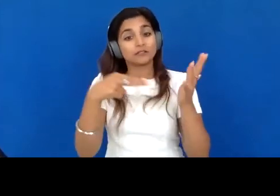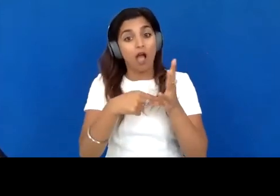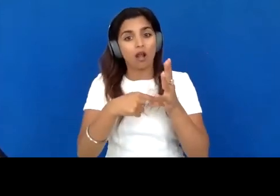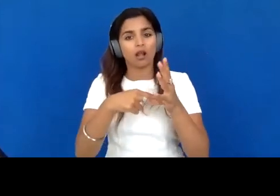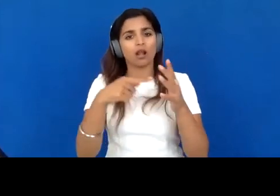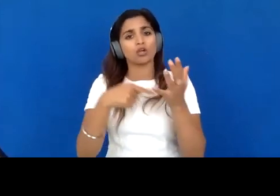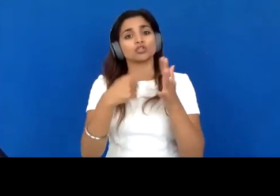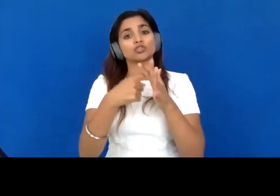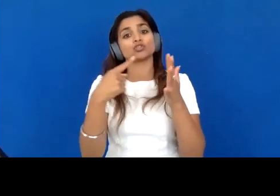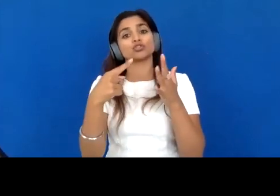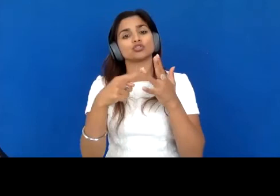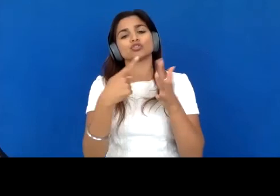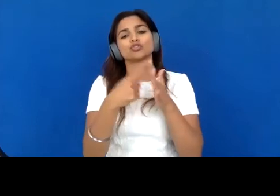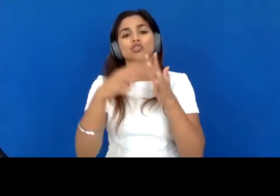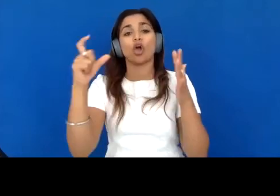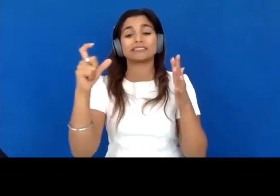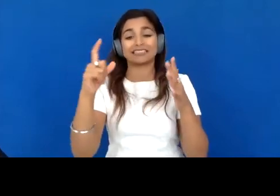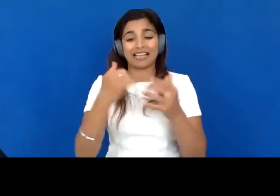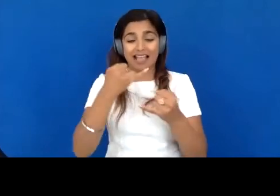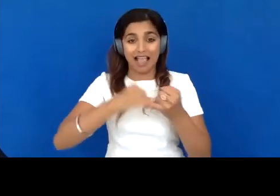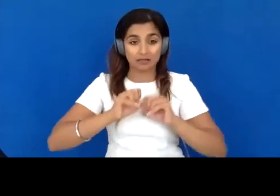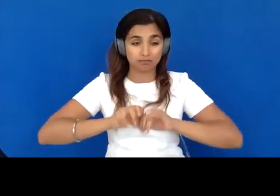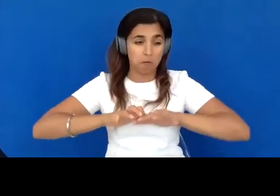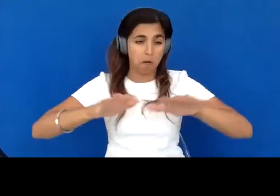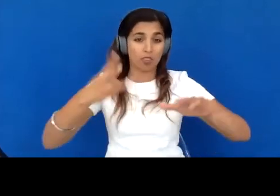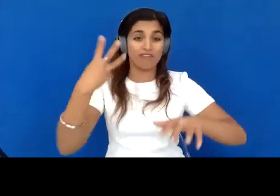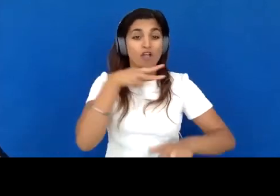300,000 injured but when we place the story of the tragedy no longer history